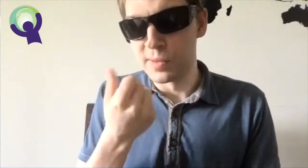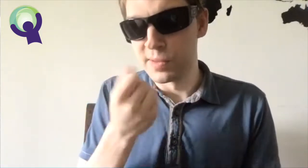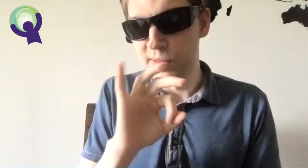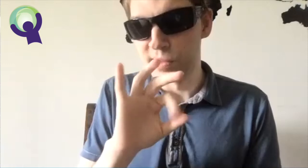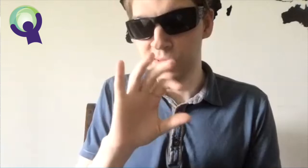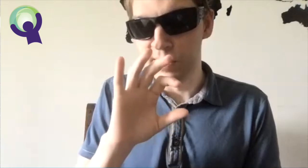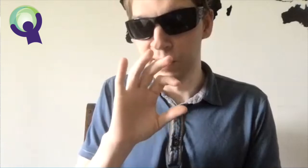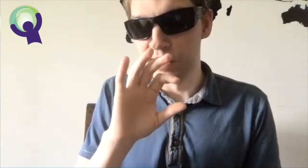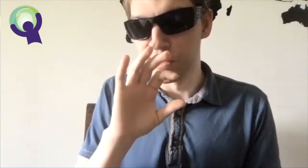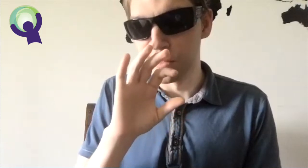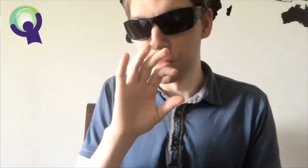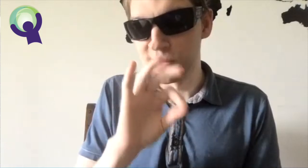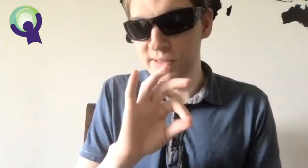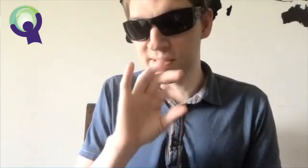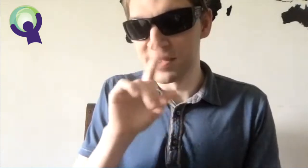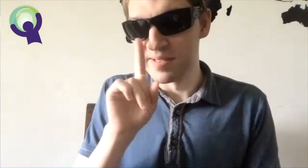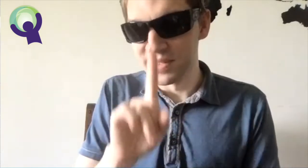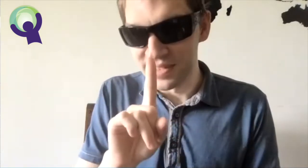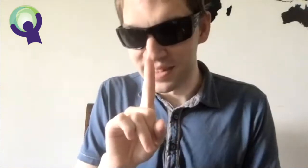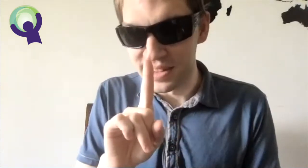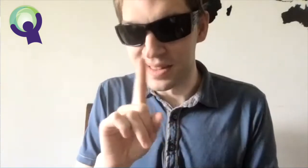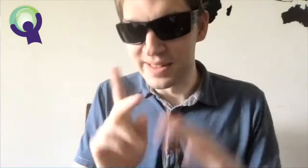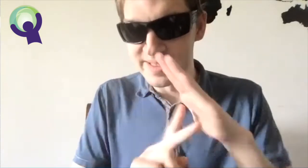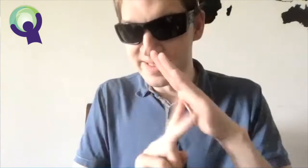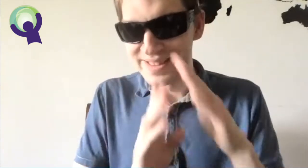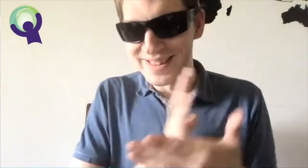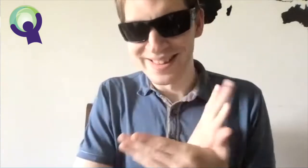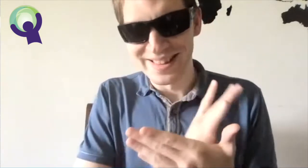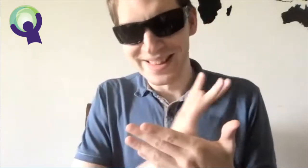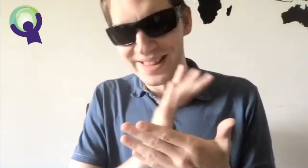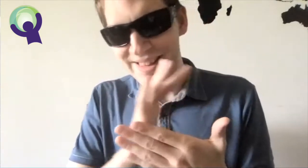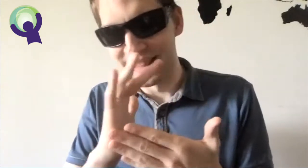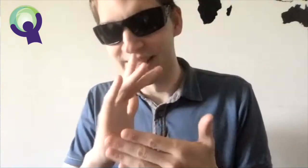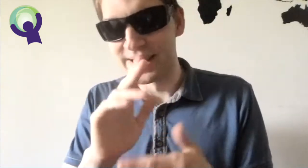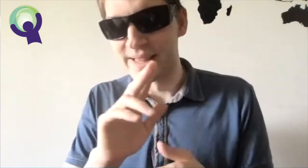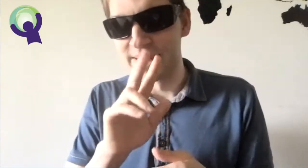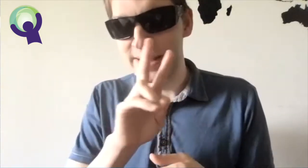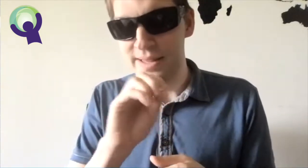I'm the only one with that for now. And let's see... kindergarten all the way through